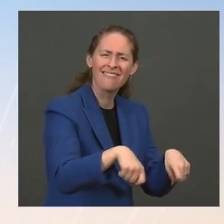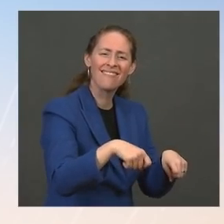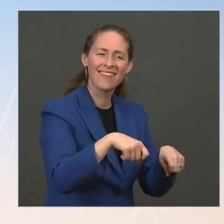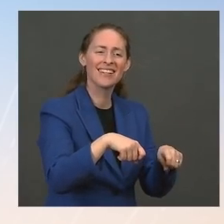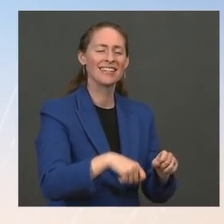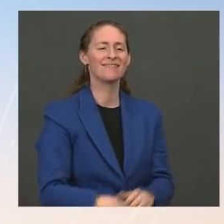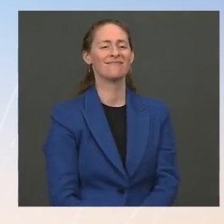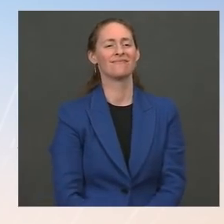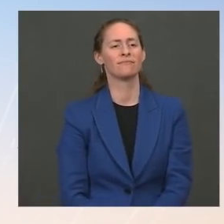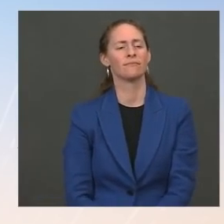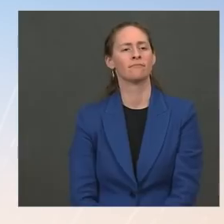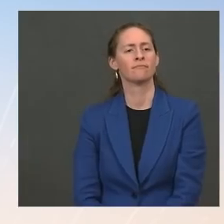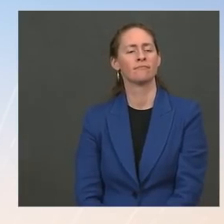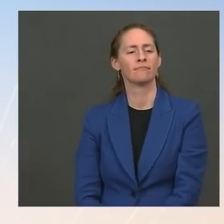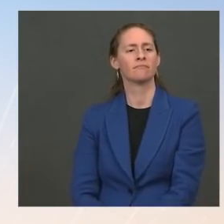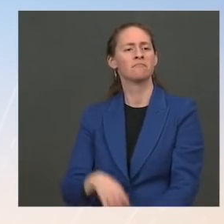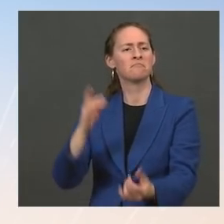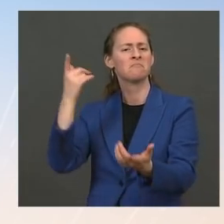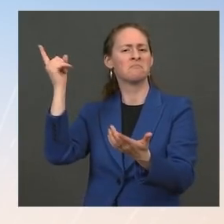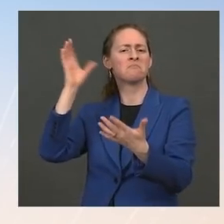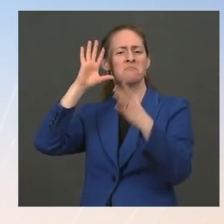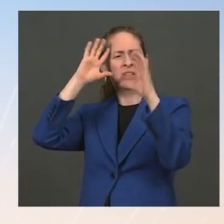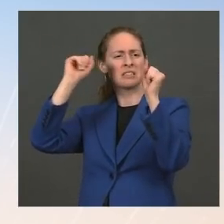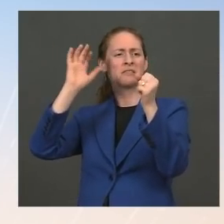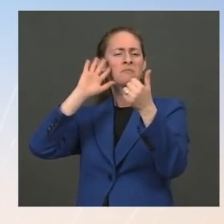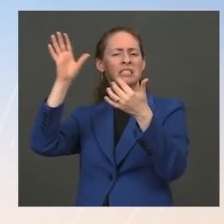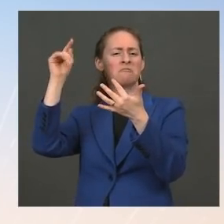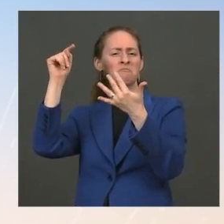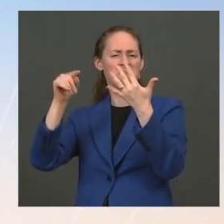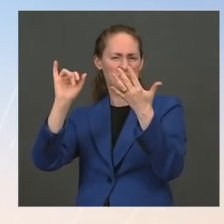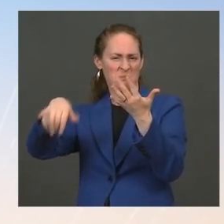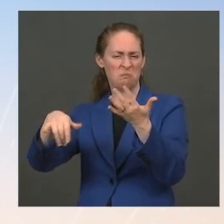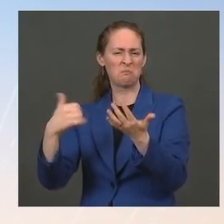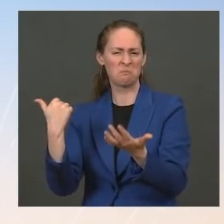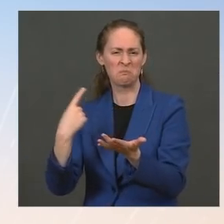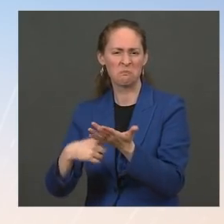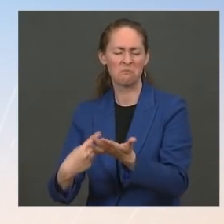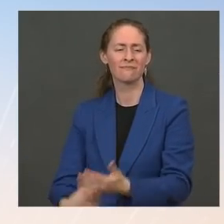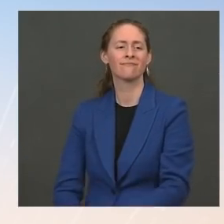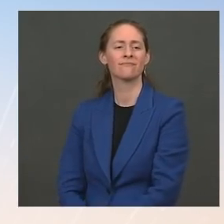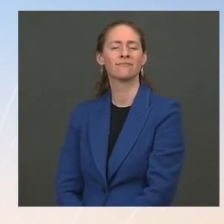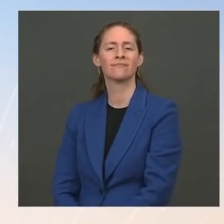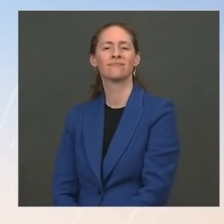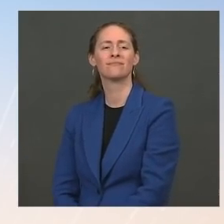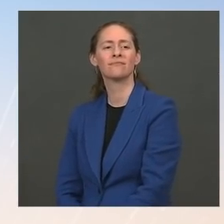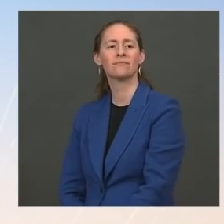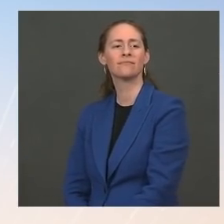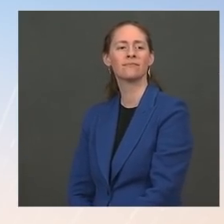Go ahead. The Press: Does the administration thinks that Moderna, in particular, has a role to play here with fighting the new variant?